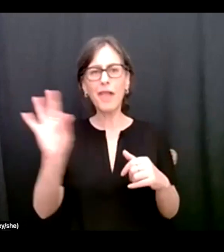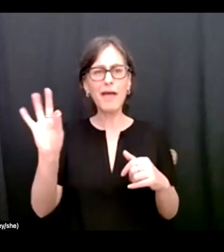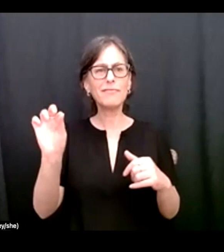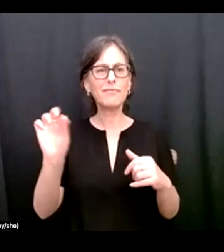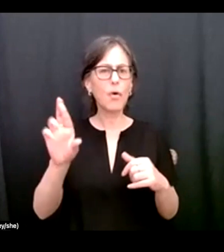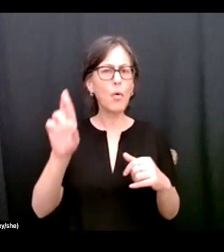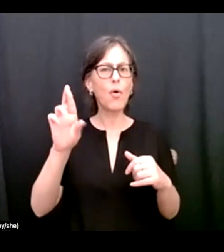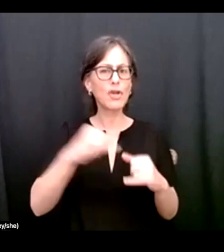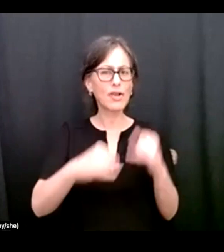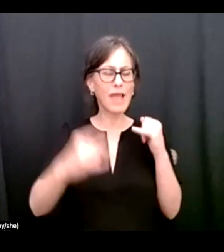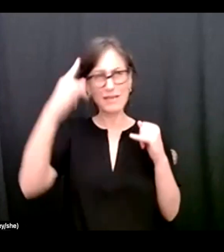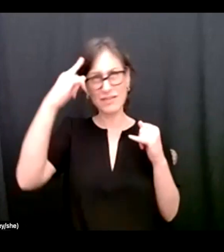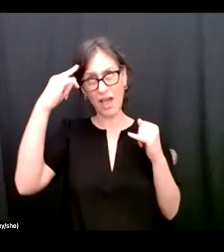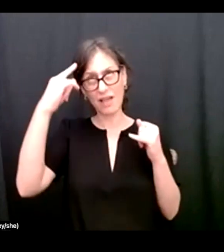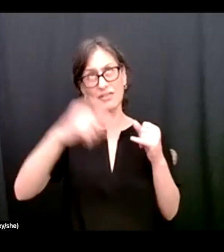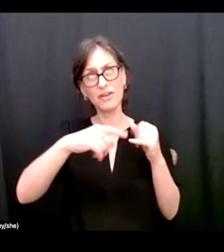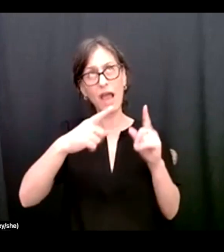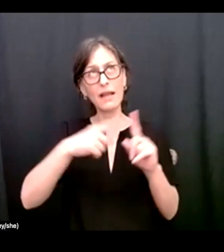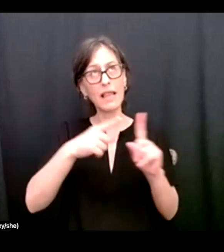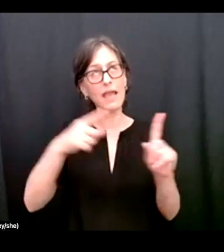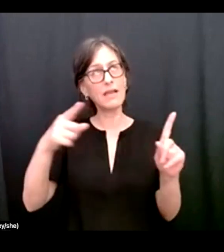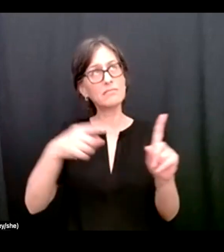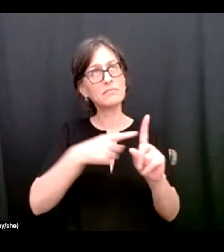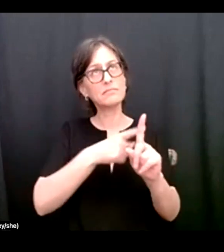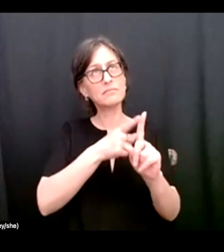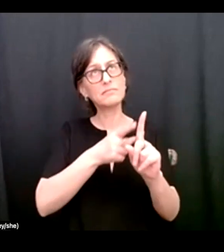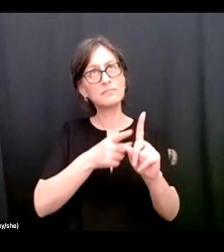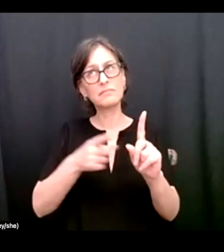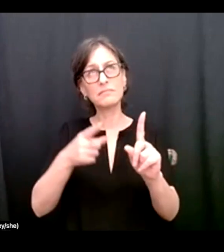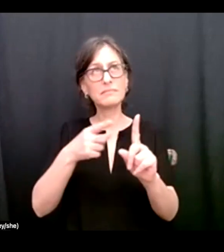thoughts, like you're kind of trailing off or you're, you know, distracted or bored or whatever,